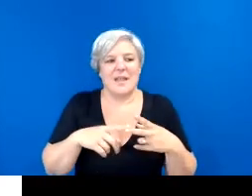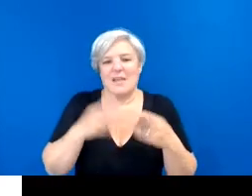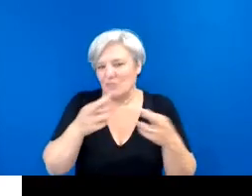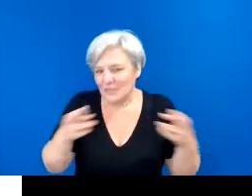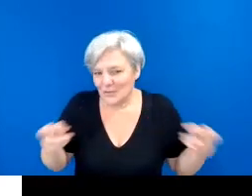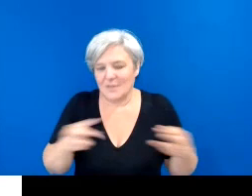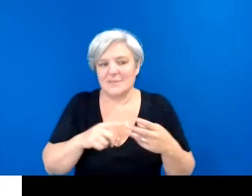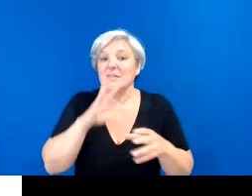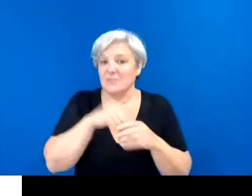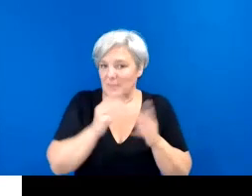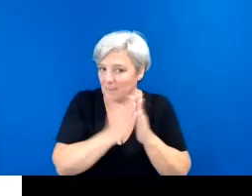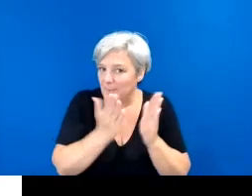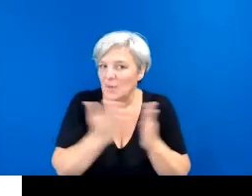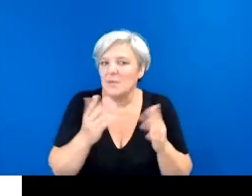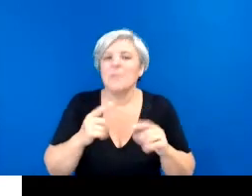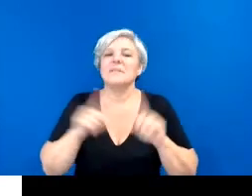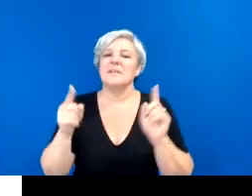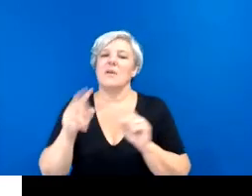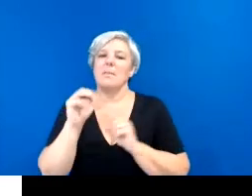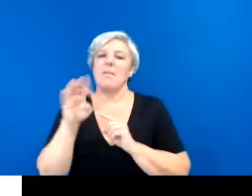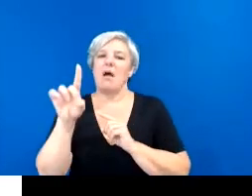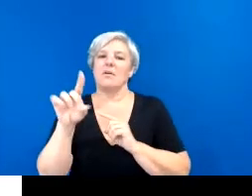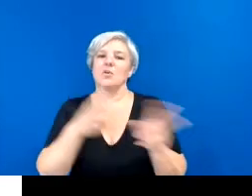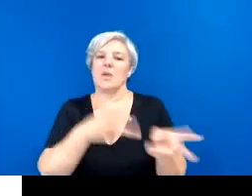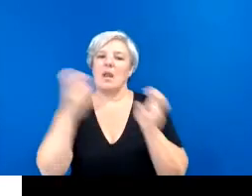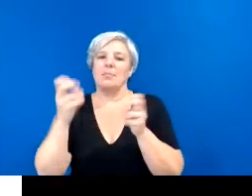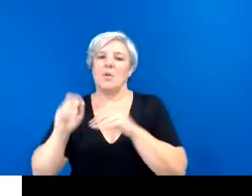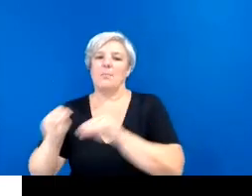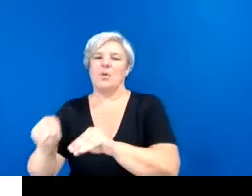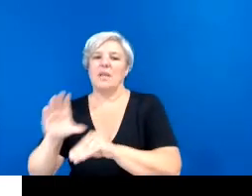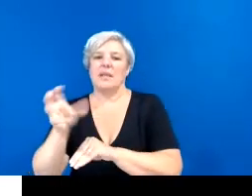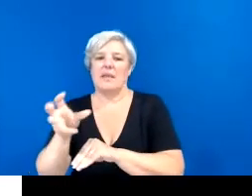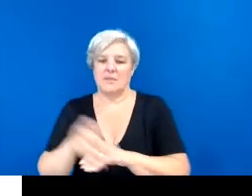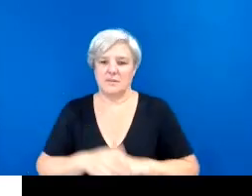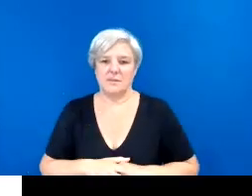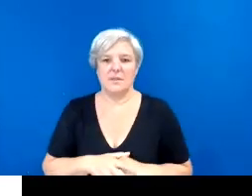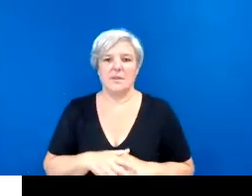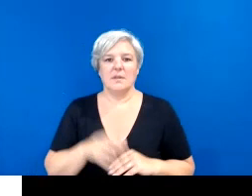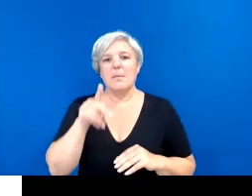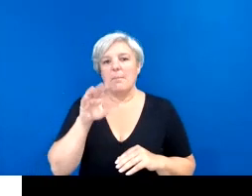but modules that you can upload into Canvas, podcasts, videos